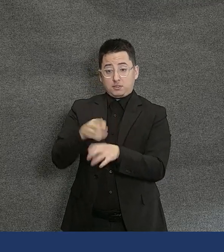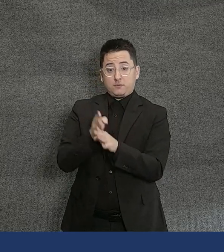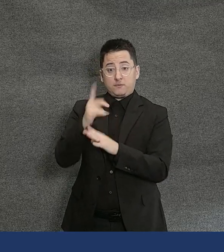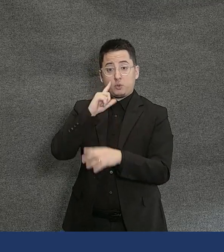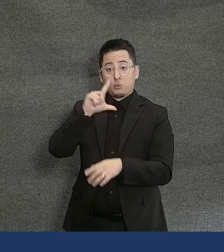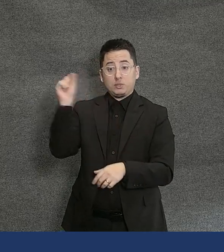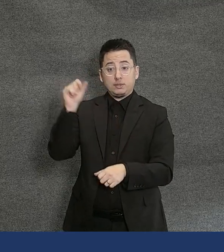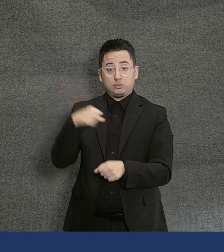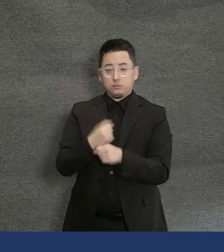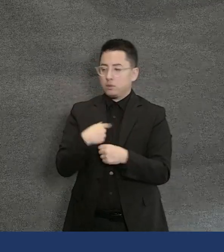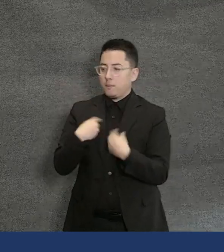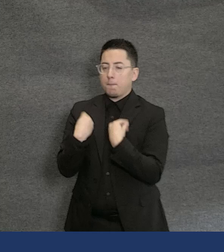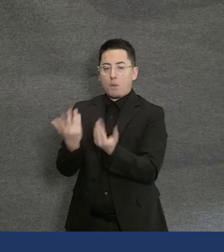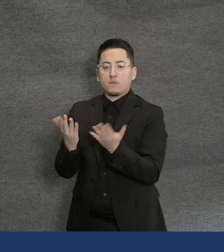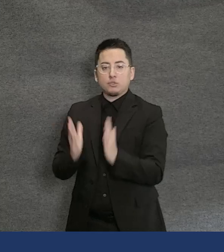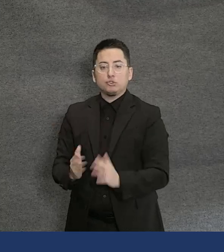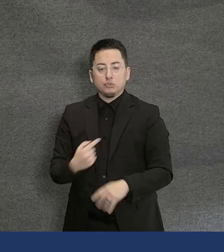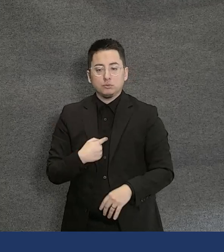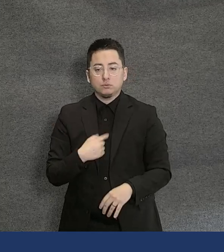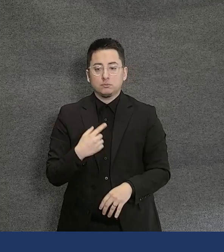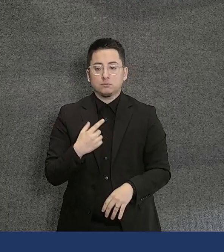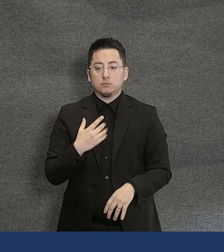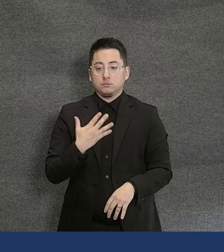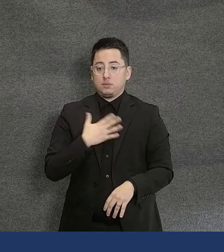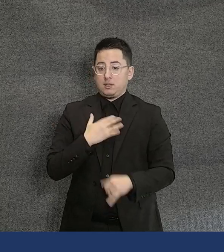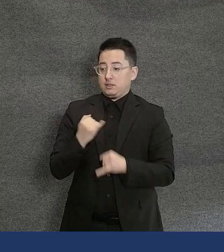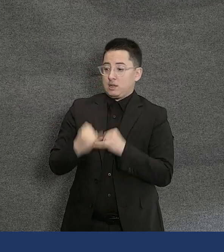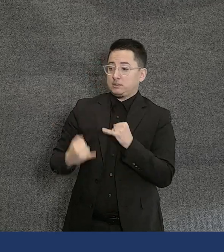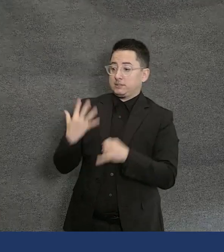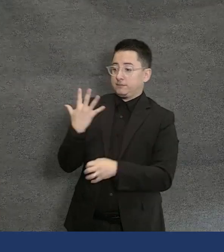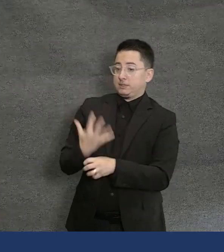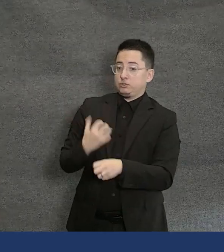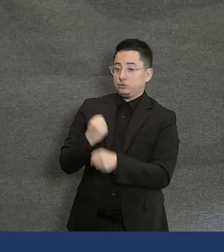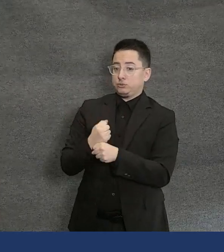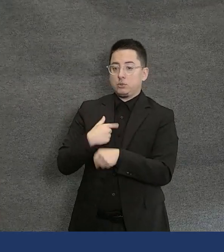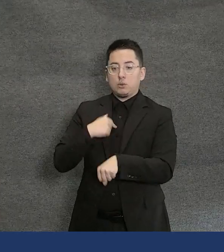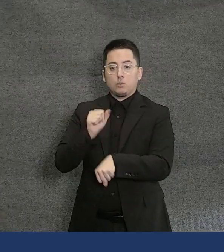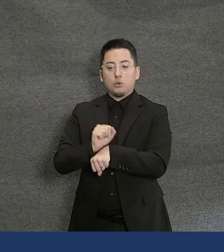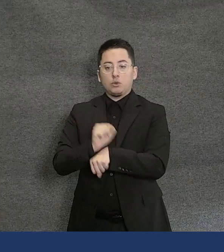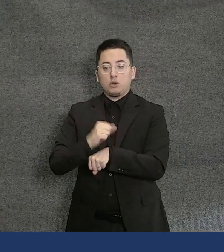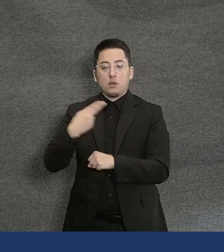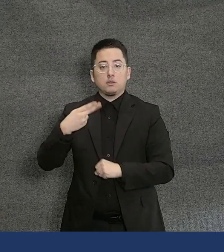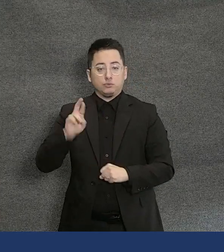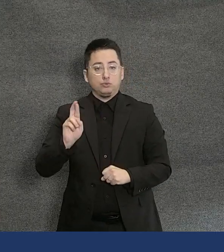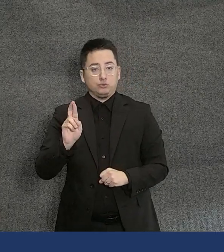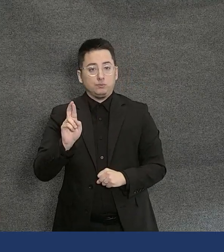the last five years I spent in human resources, and I worked with a lot of folks who